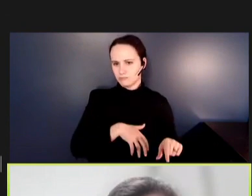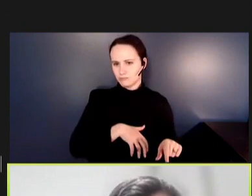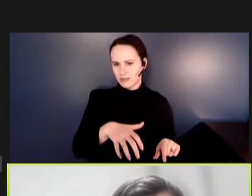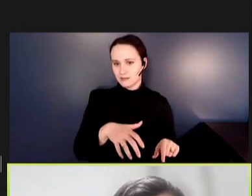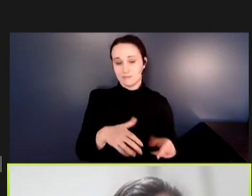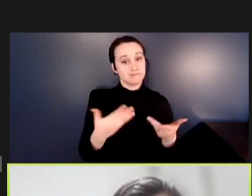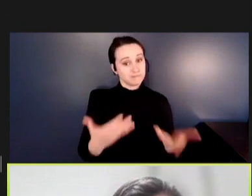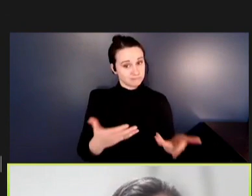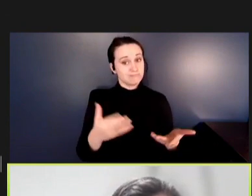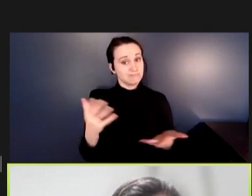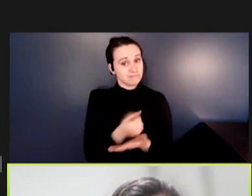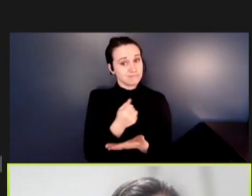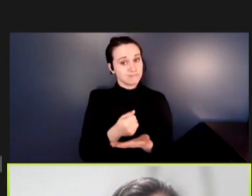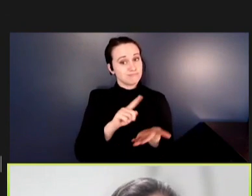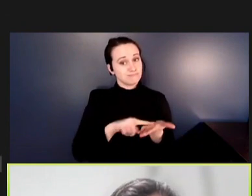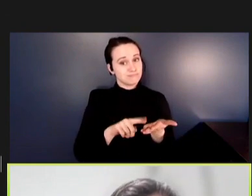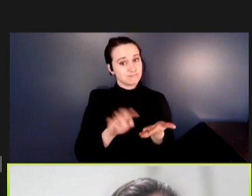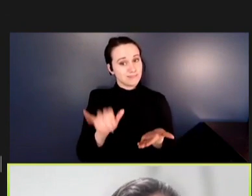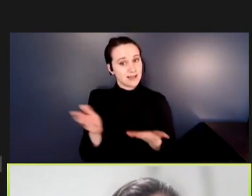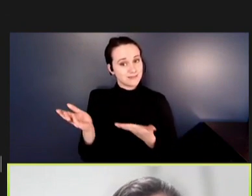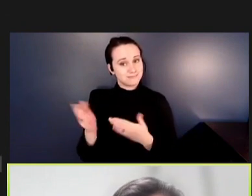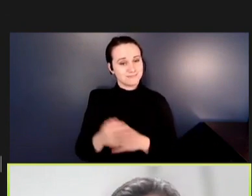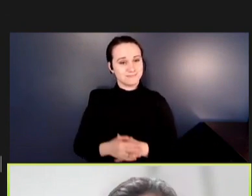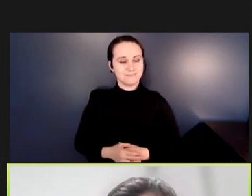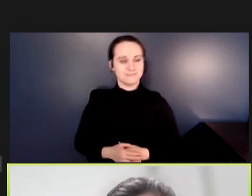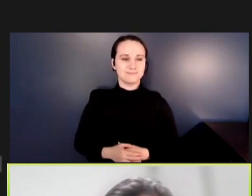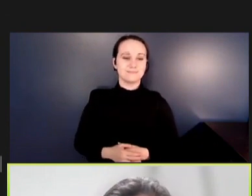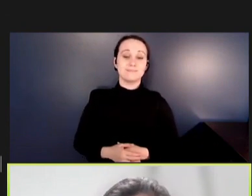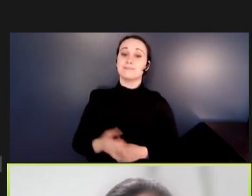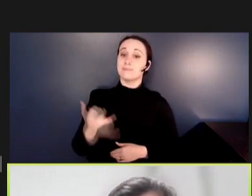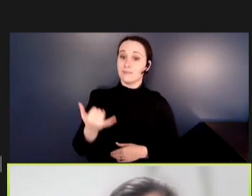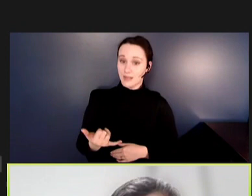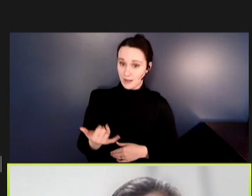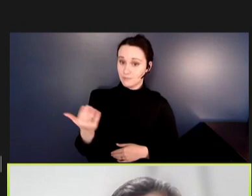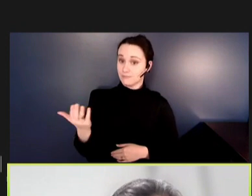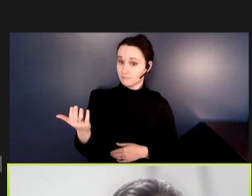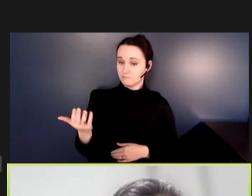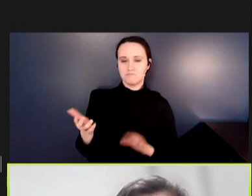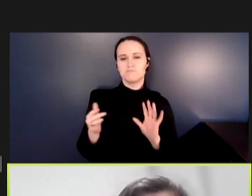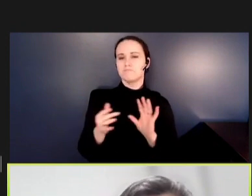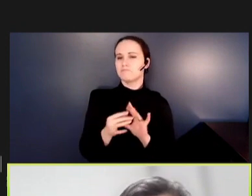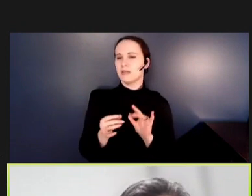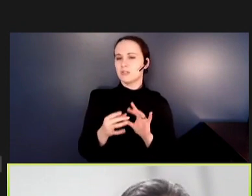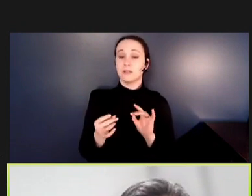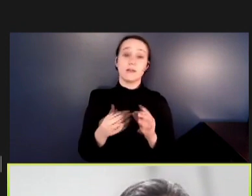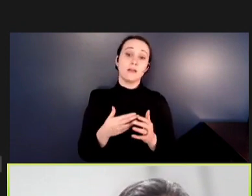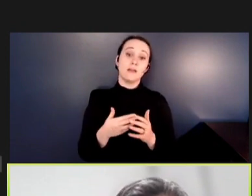The next slide is just to mention that despite the recommendations,